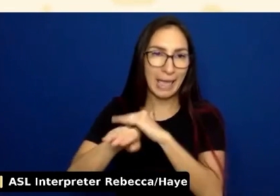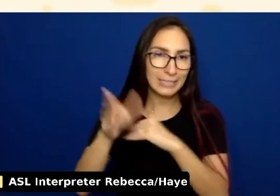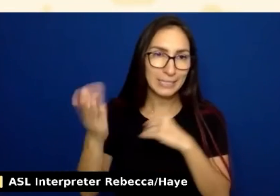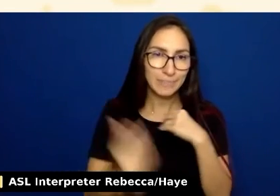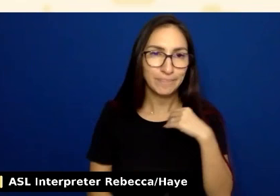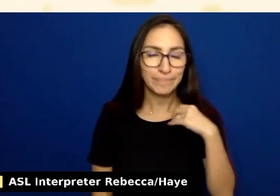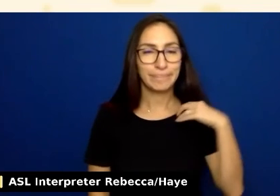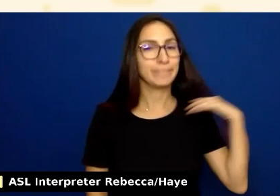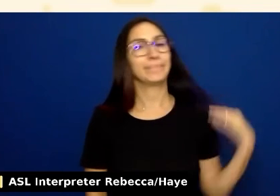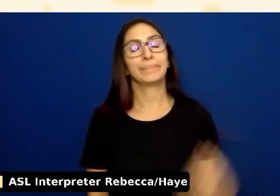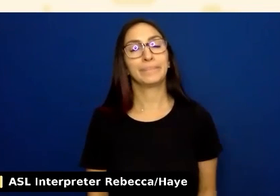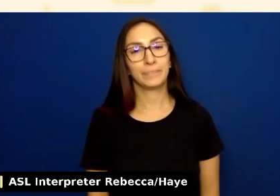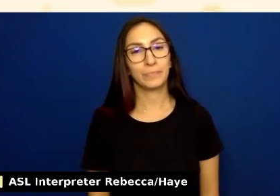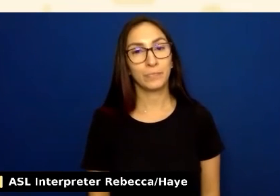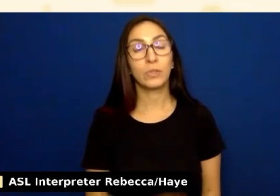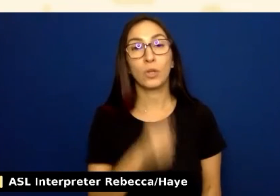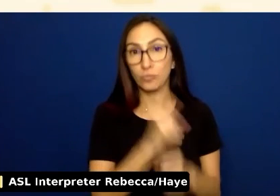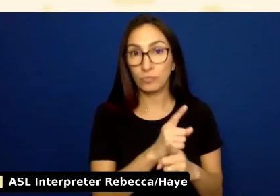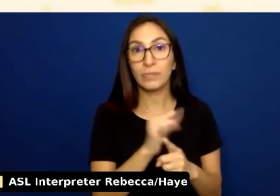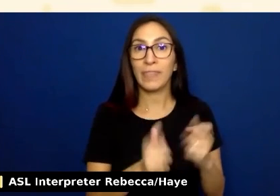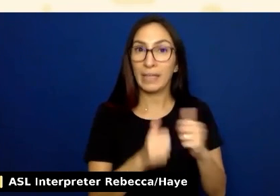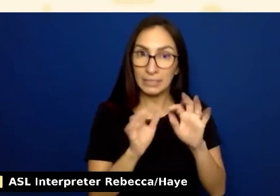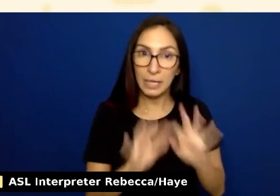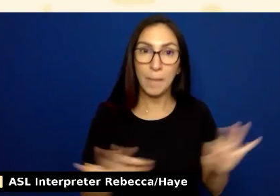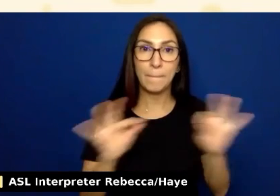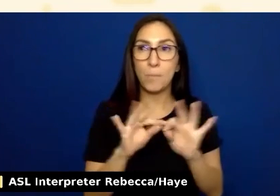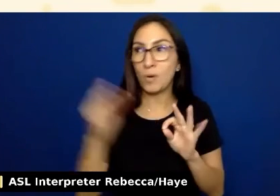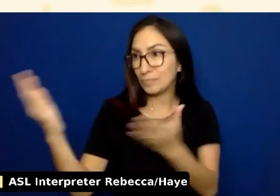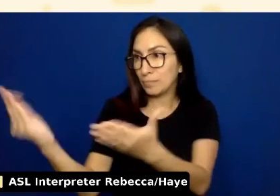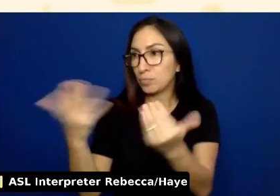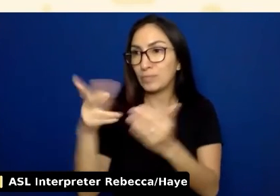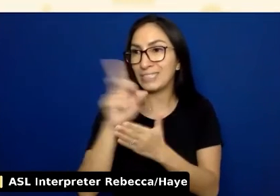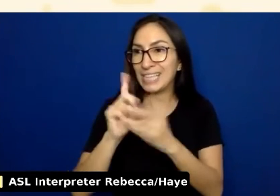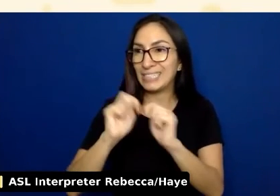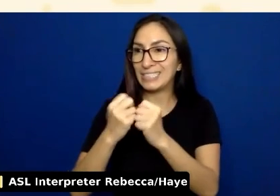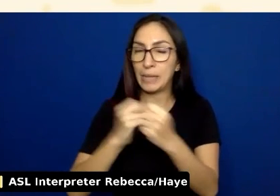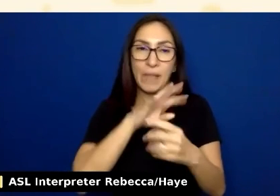Yes, that's super important, getting design involved and getting everything involved as early as possible.